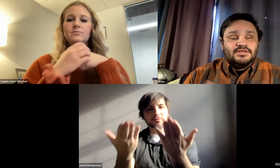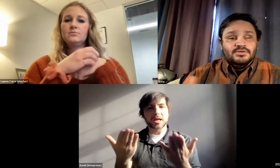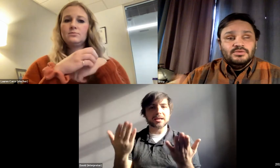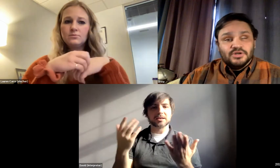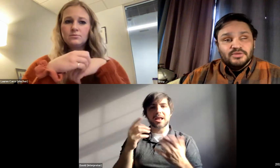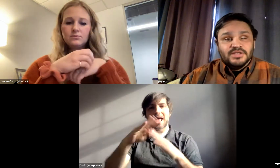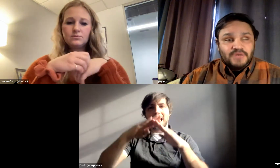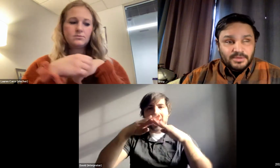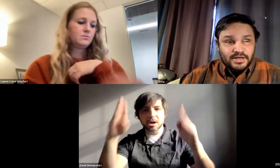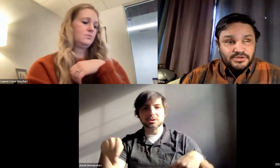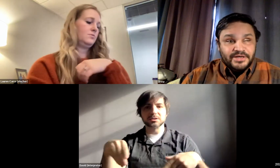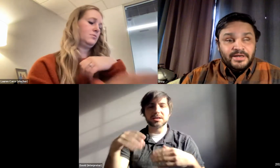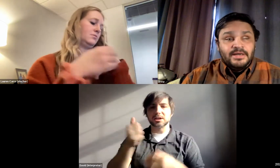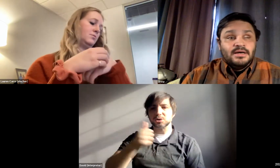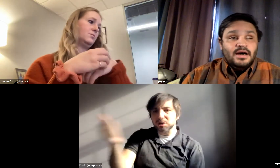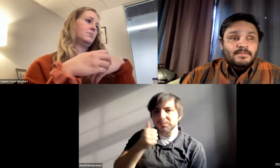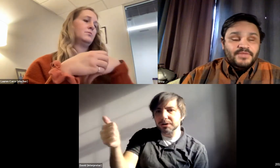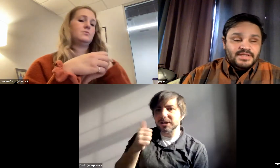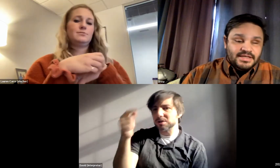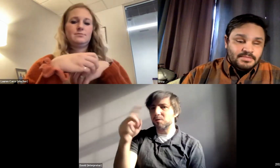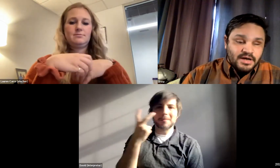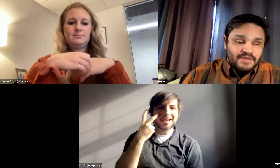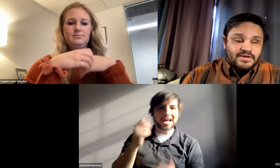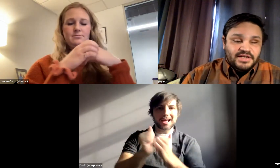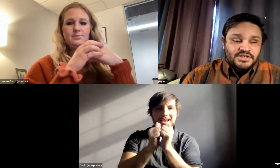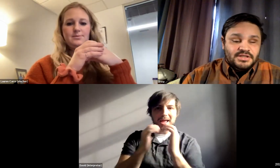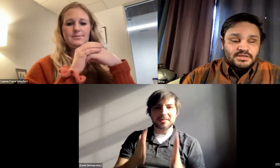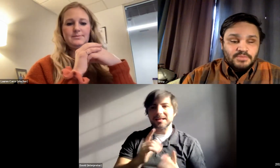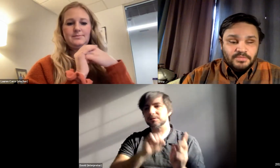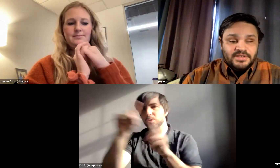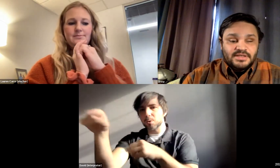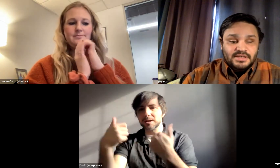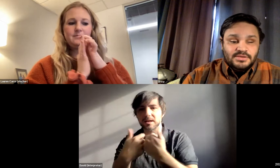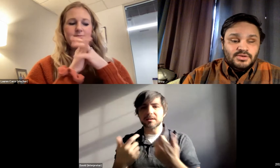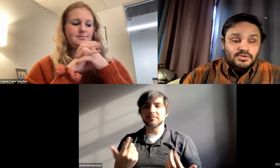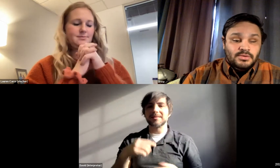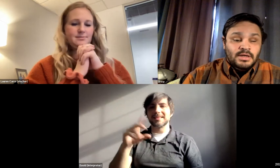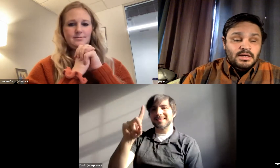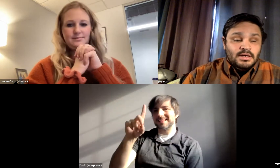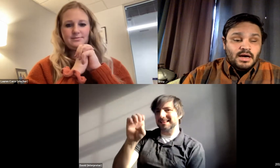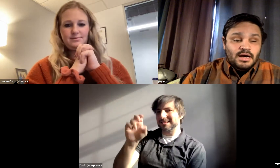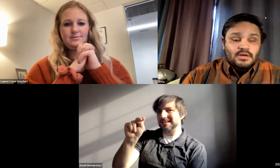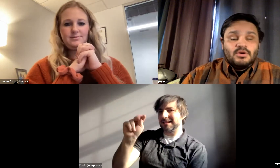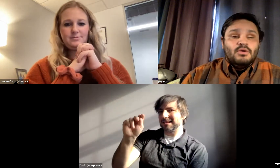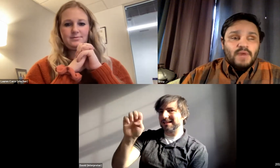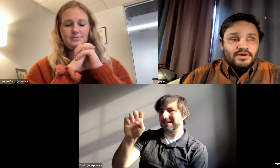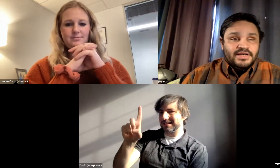to tournaments around the country. The dent ed puck's purpose is to grow awareness